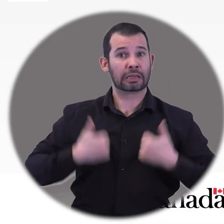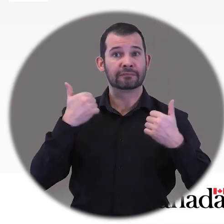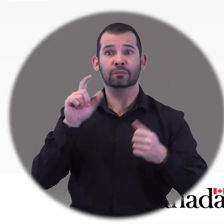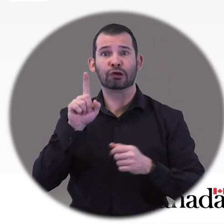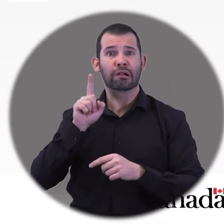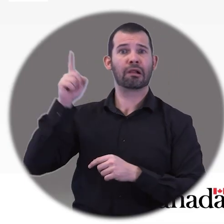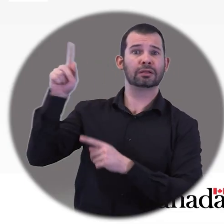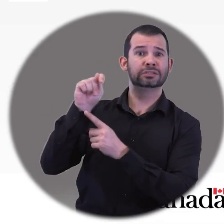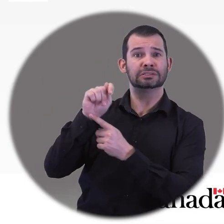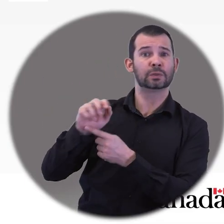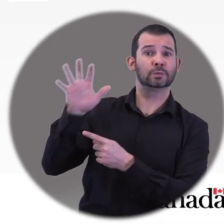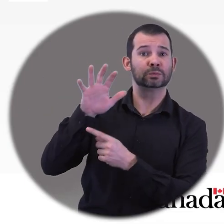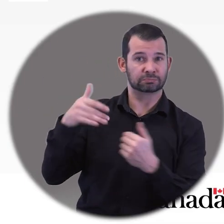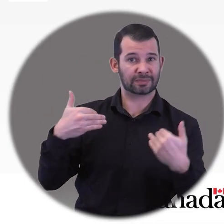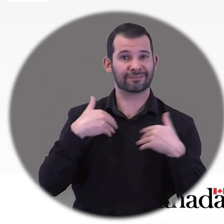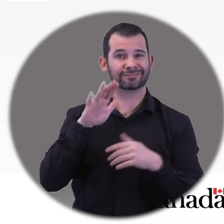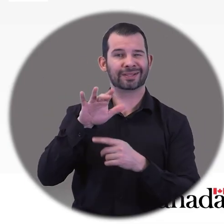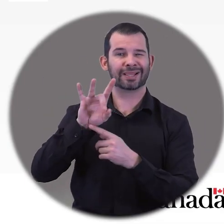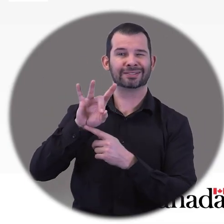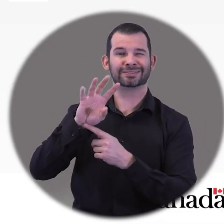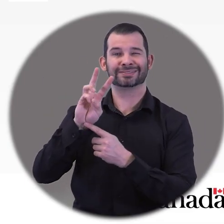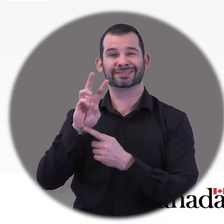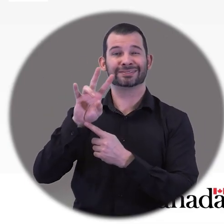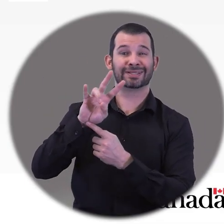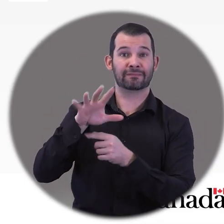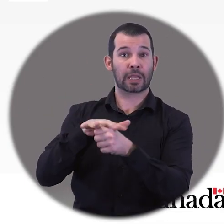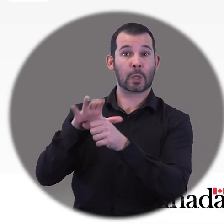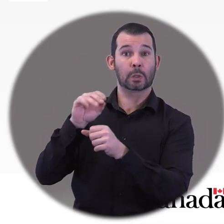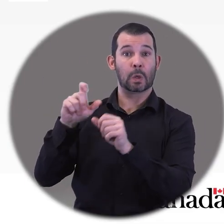the territories and have an 867-area code,